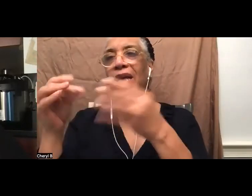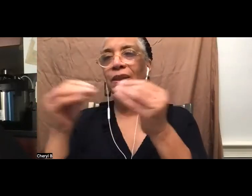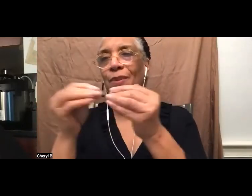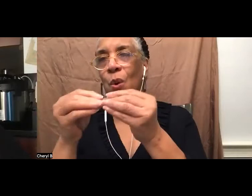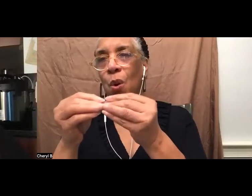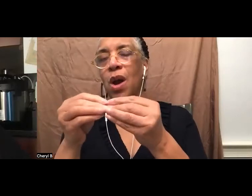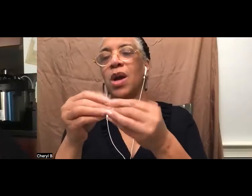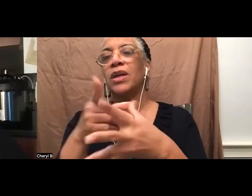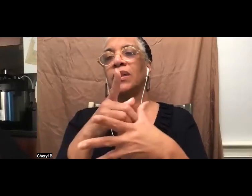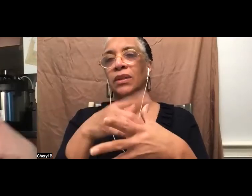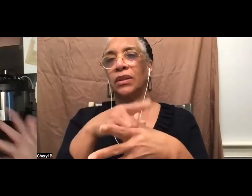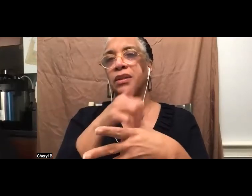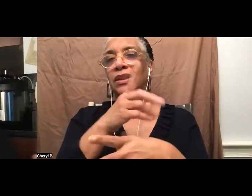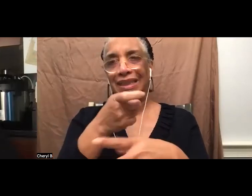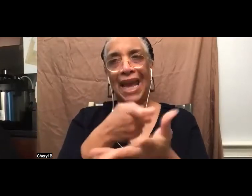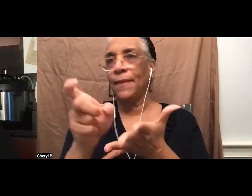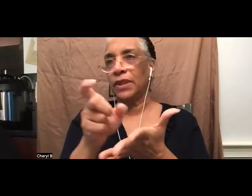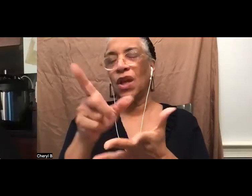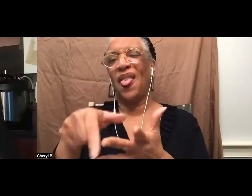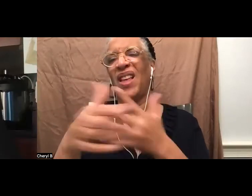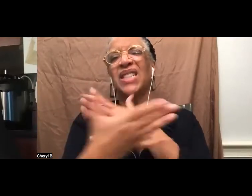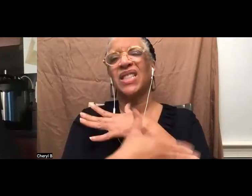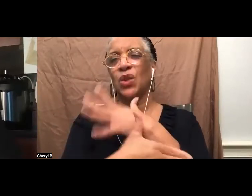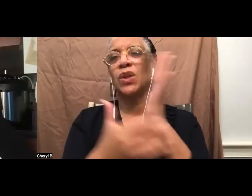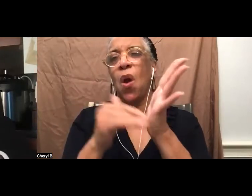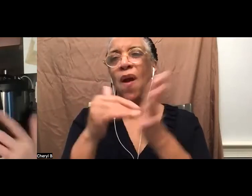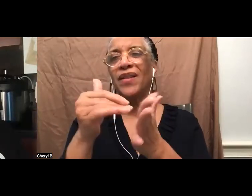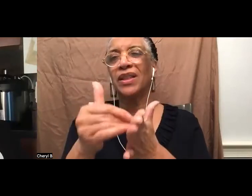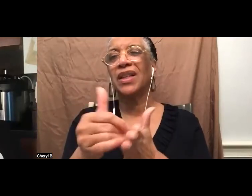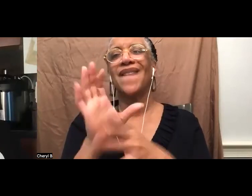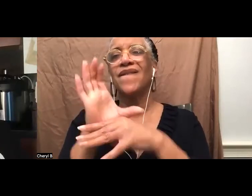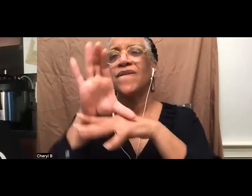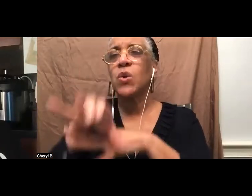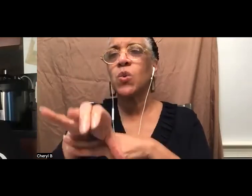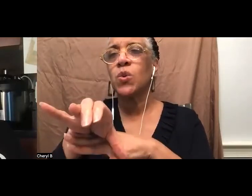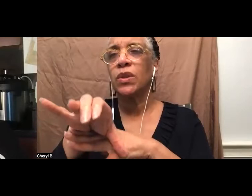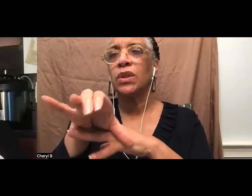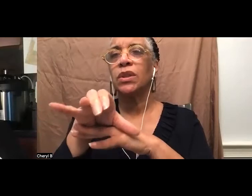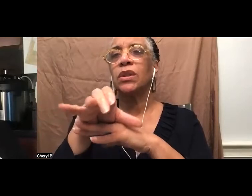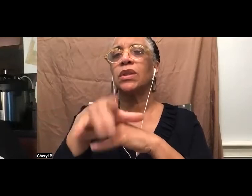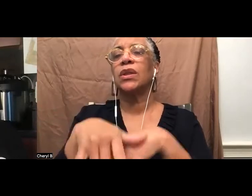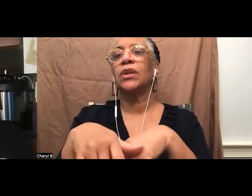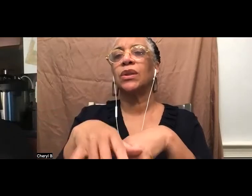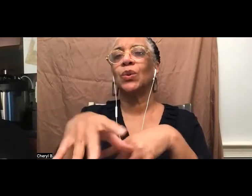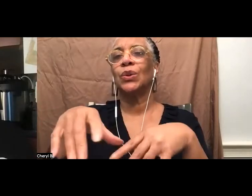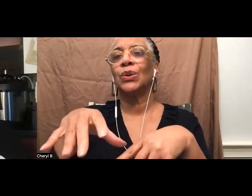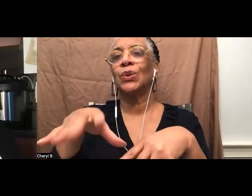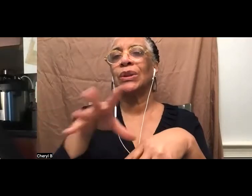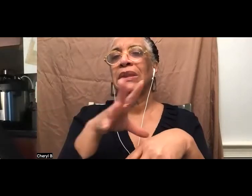environmental damage as these countries are often forced into taking unfavorable loans that